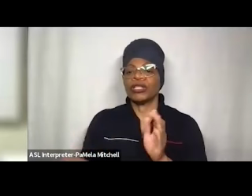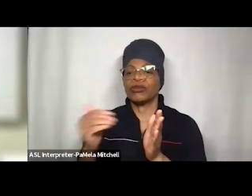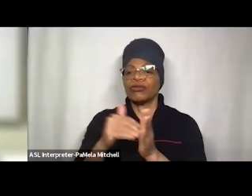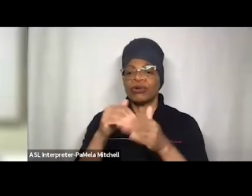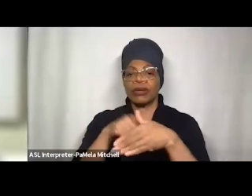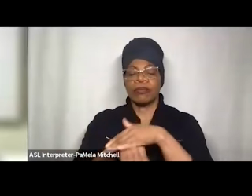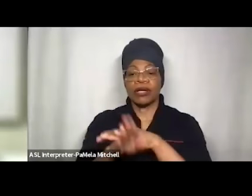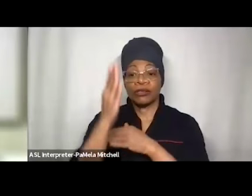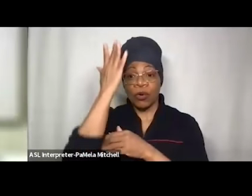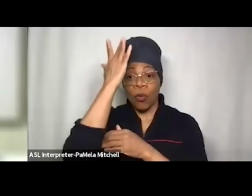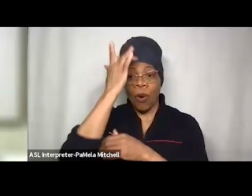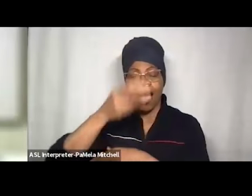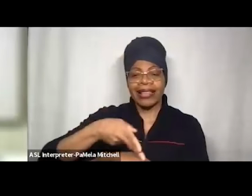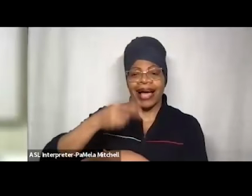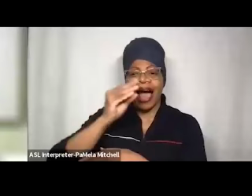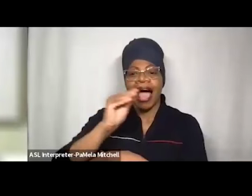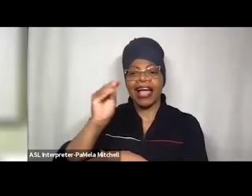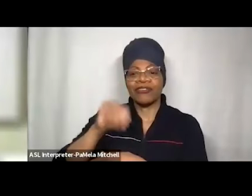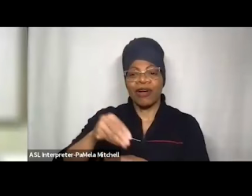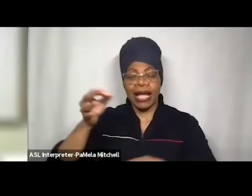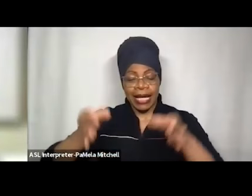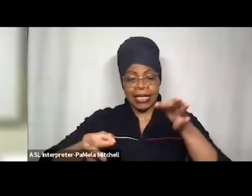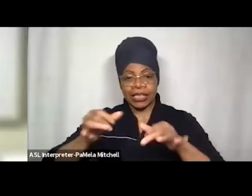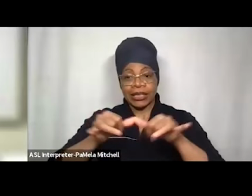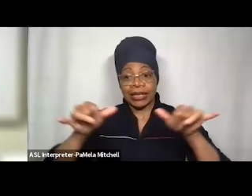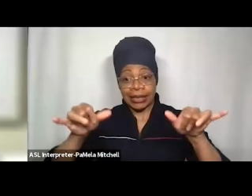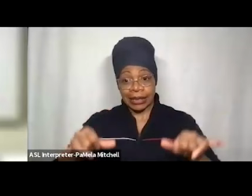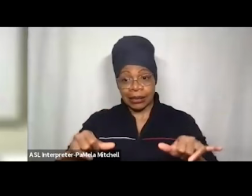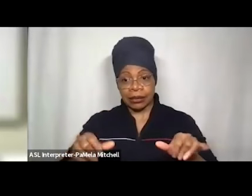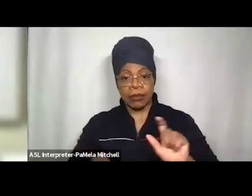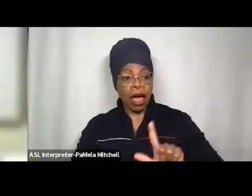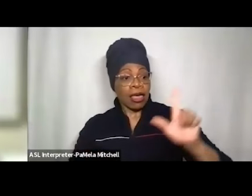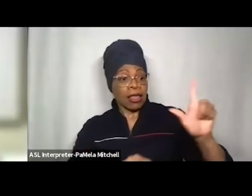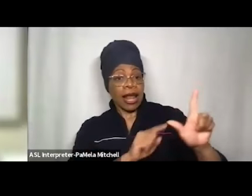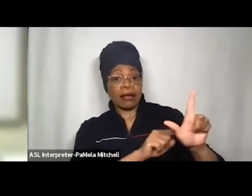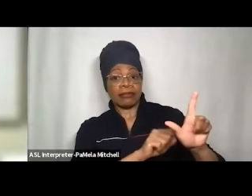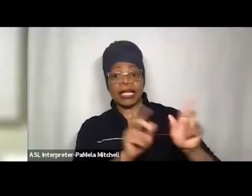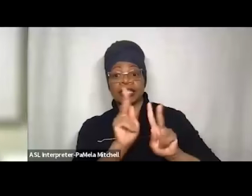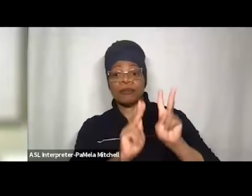of these disorders in the justice system. If you look at the left hand side, these are people with mental health problems,